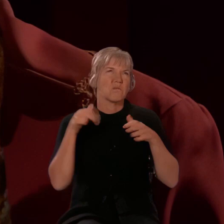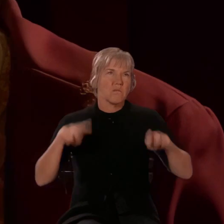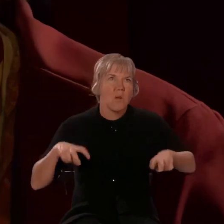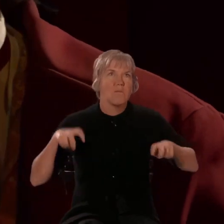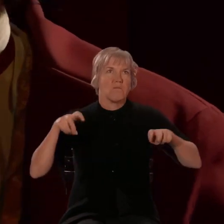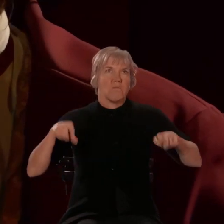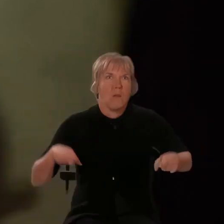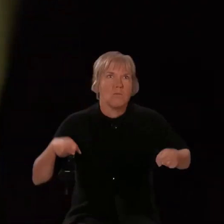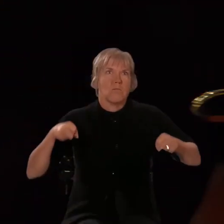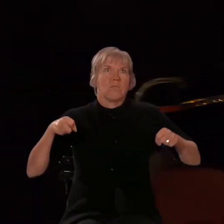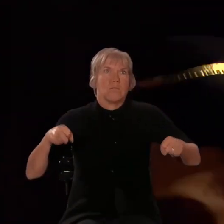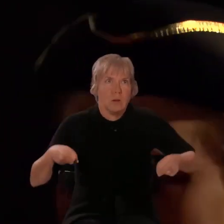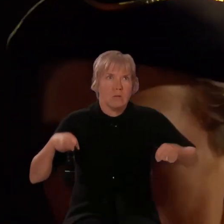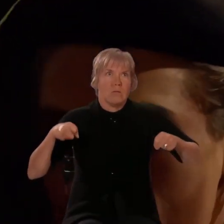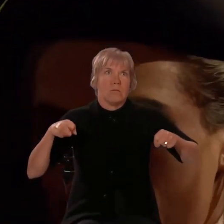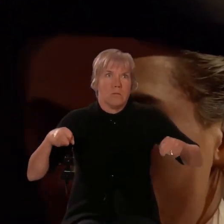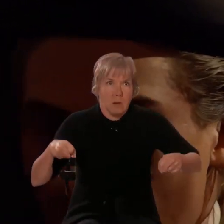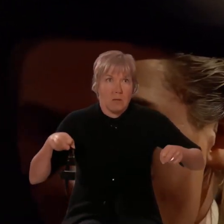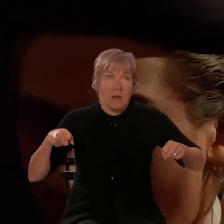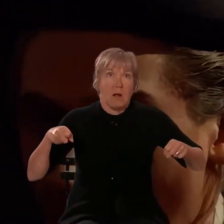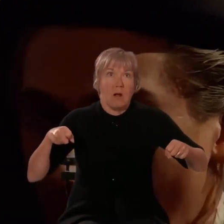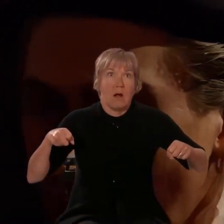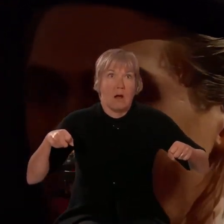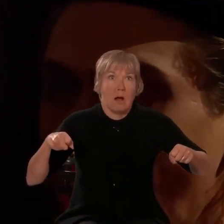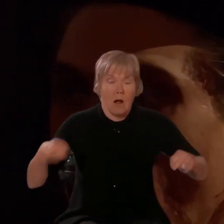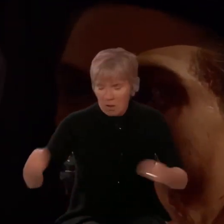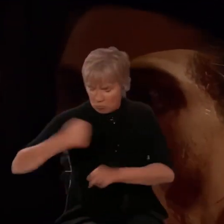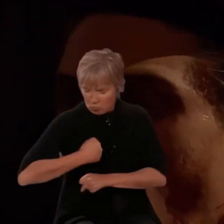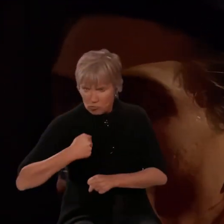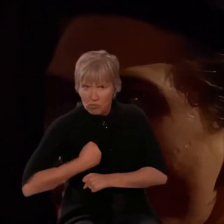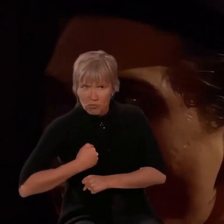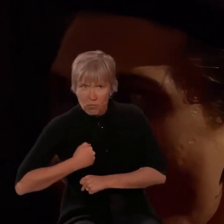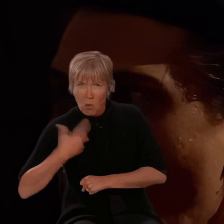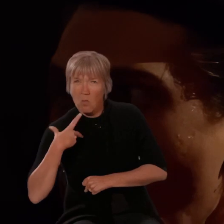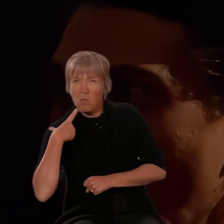until suddenly, when we reached the plank bridge, the Hessian bolted in a flash of sparks and light.